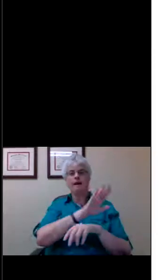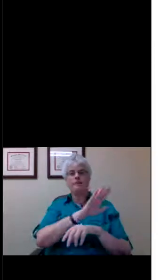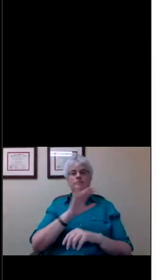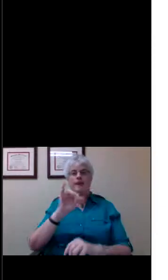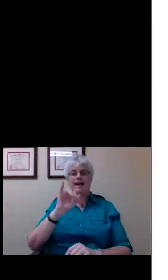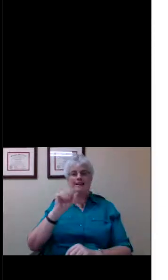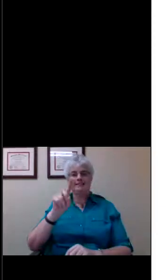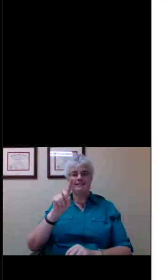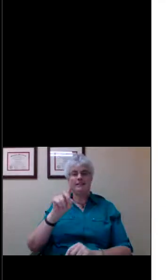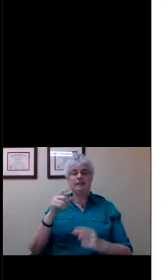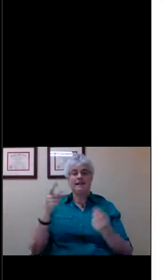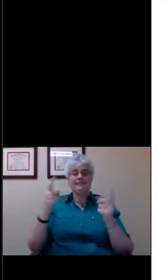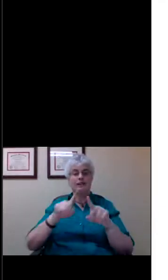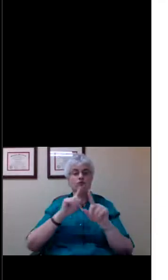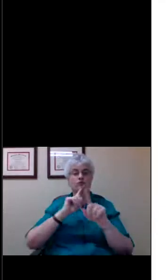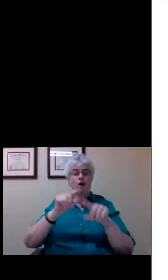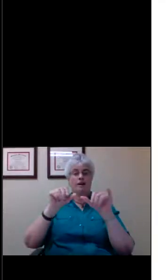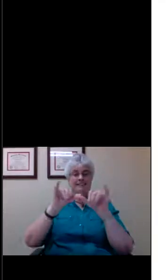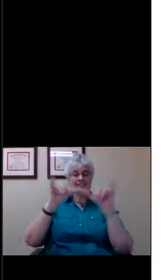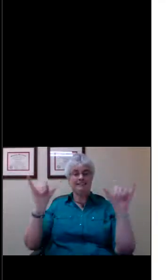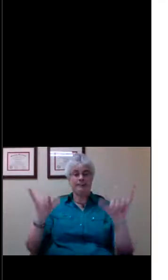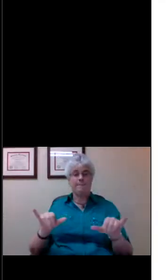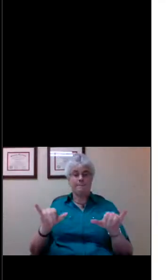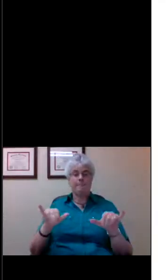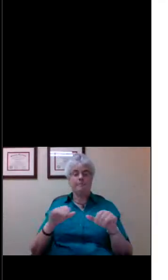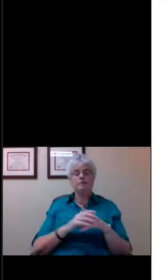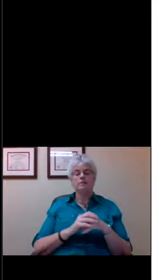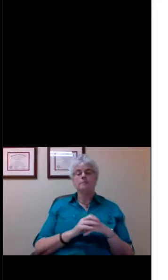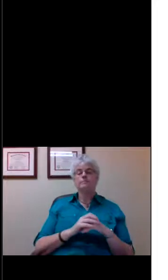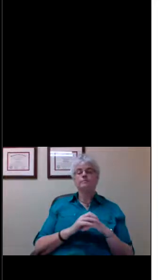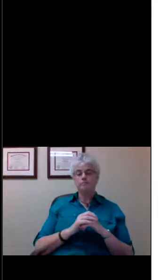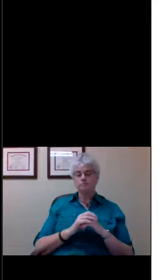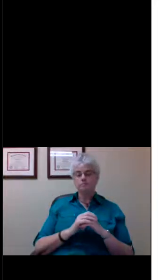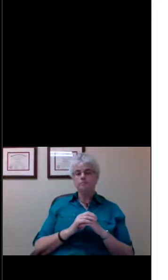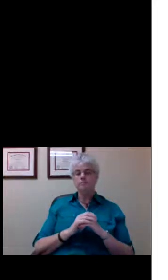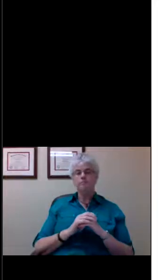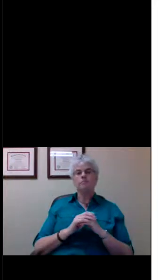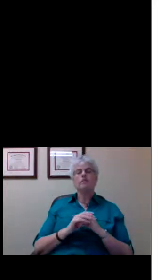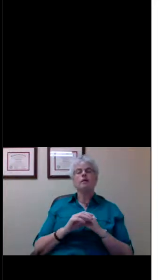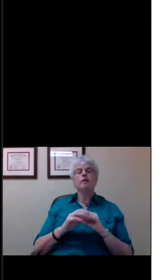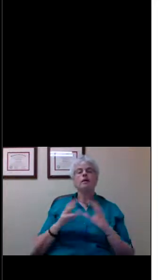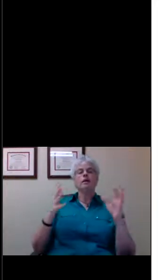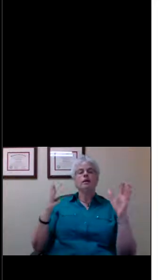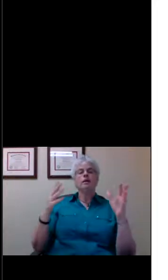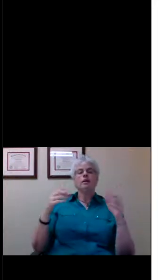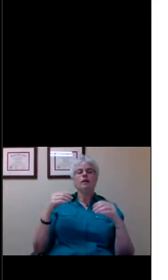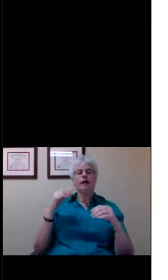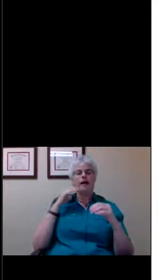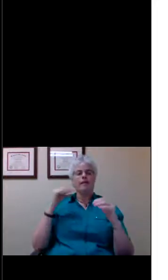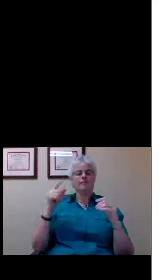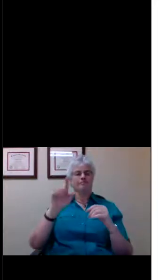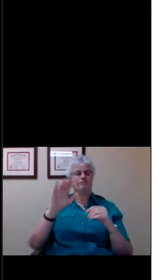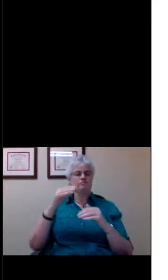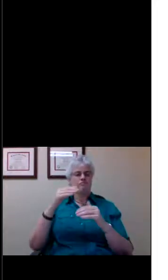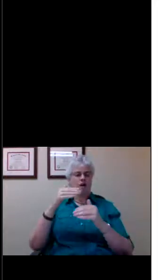we looked at the Deaf school's incident report system and